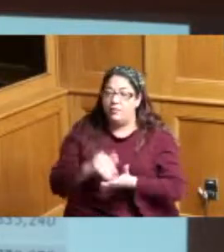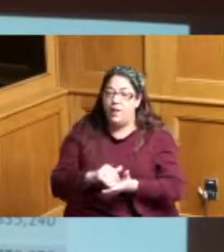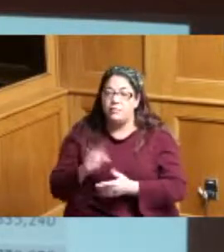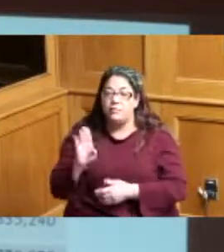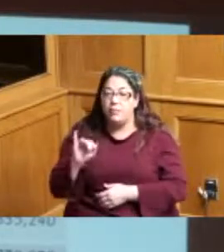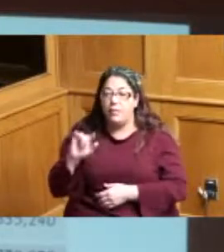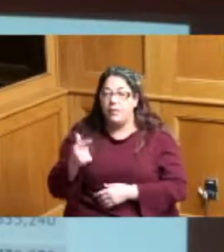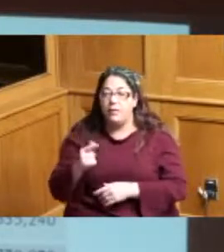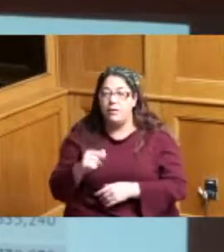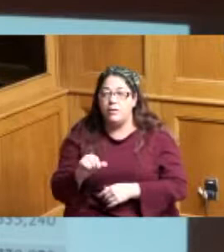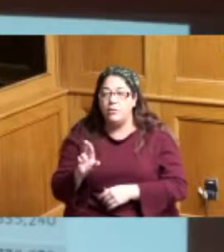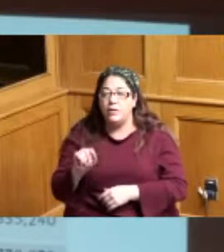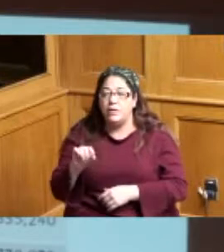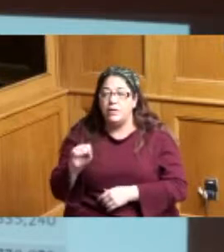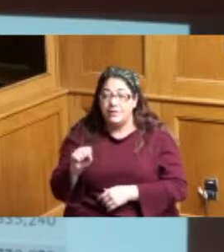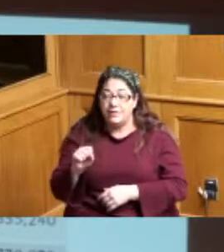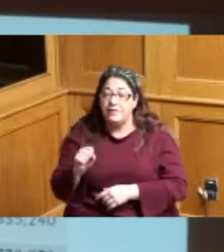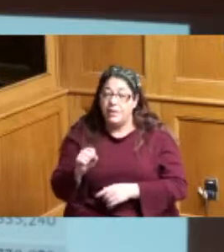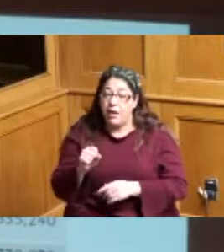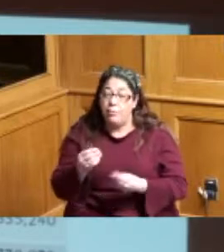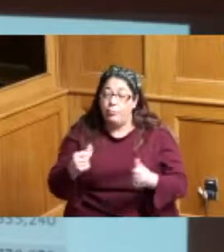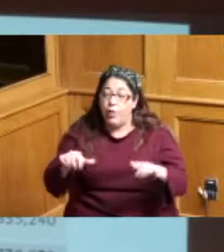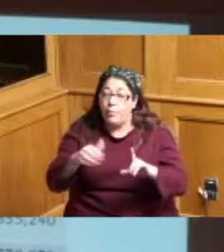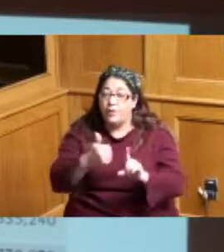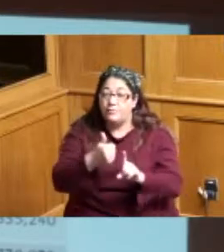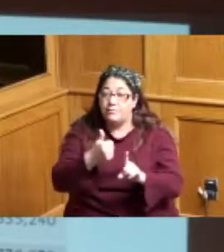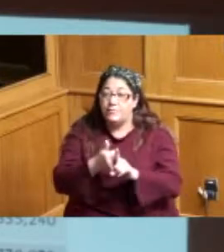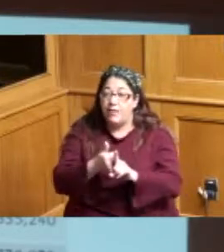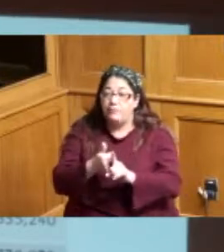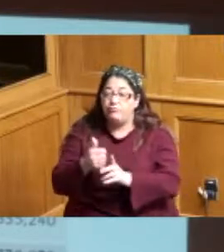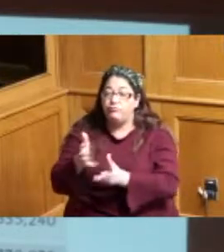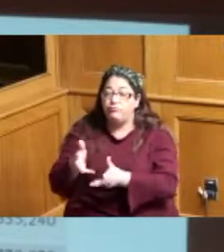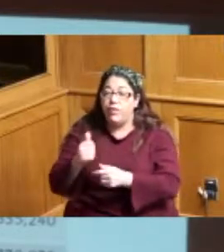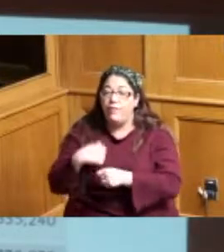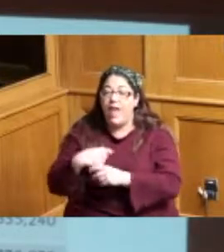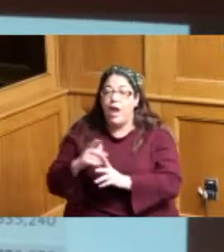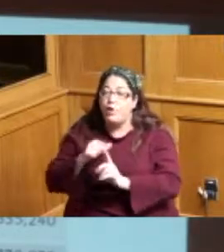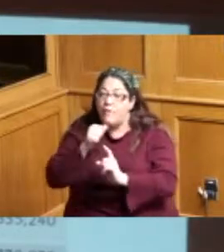also properties that are never contributing to wastewater recovery at all example would